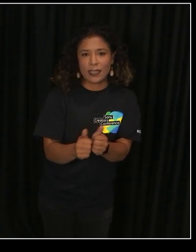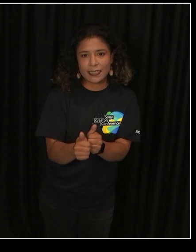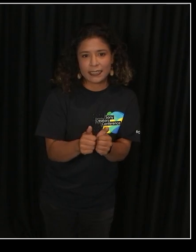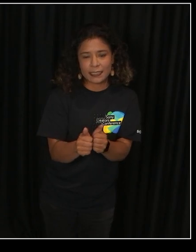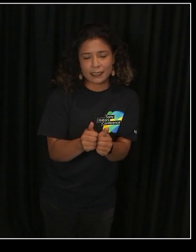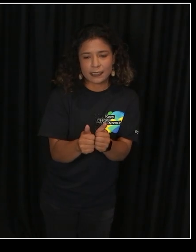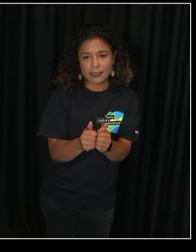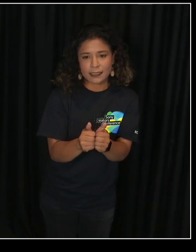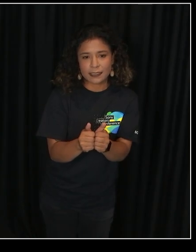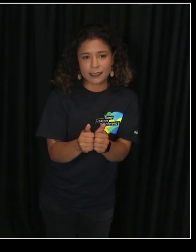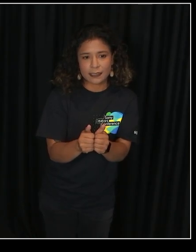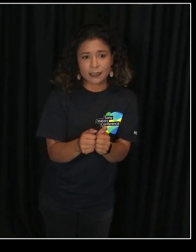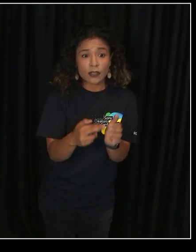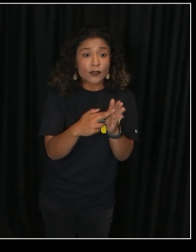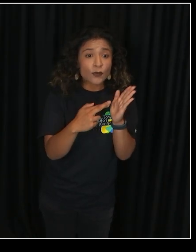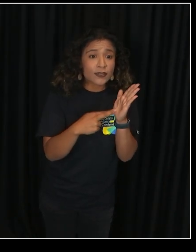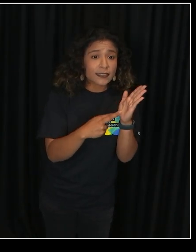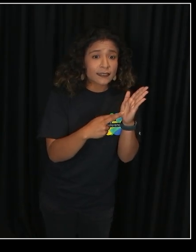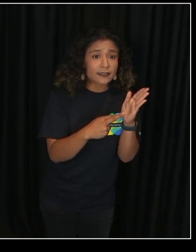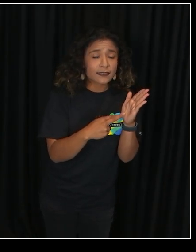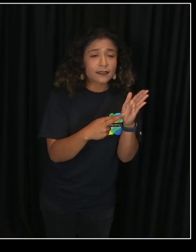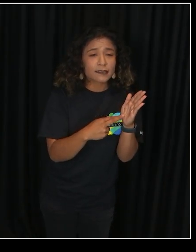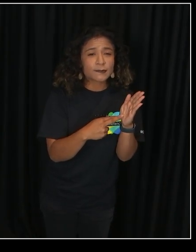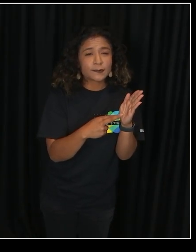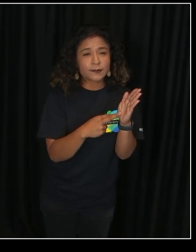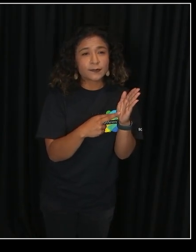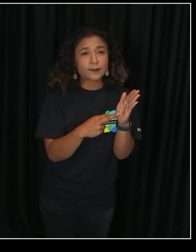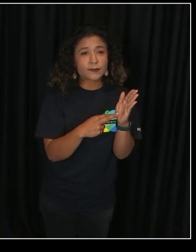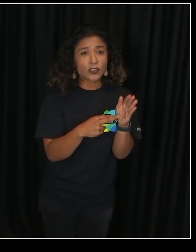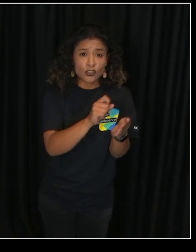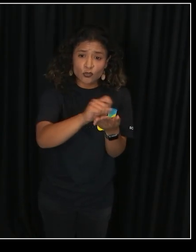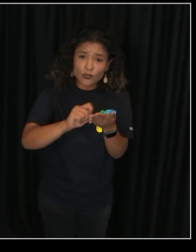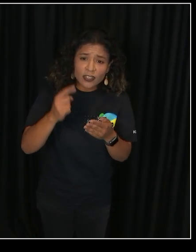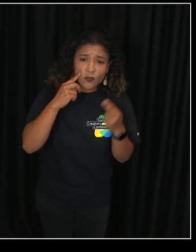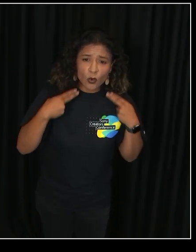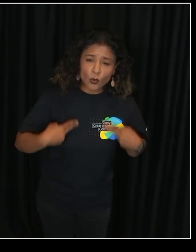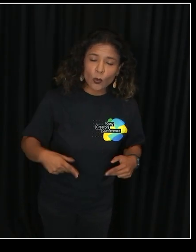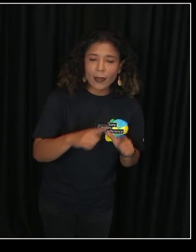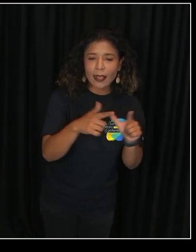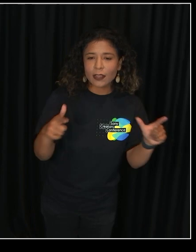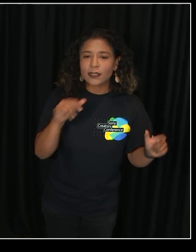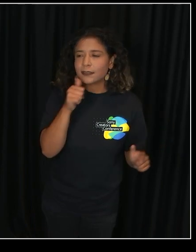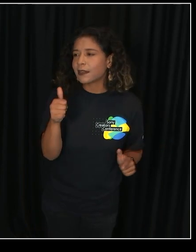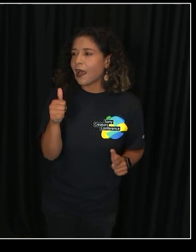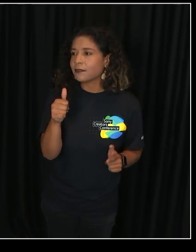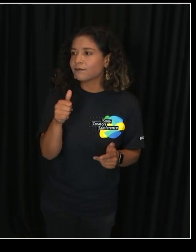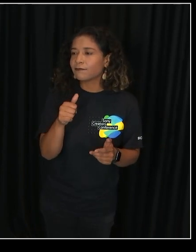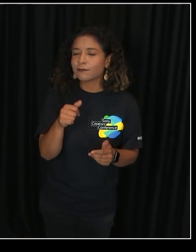These rules are written down in human language, not written down in programing language.